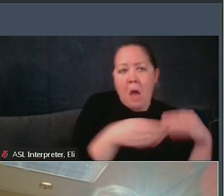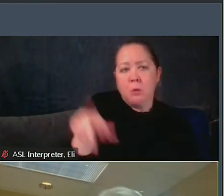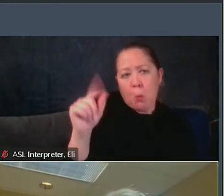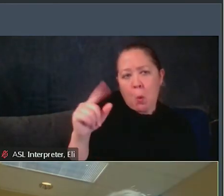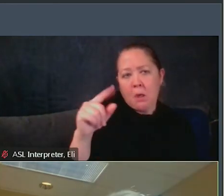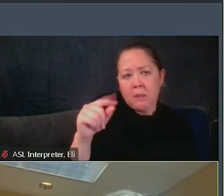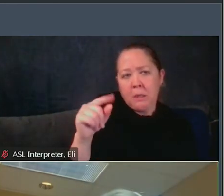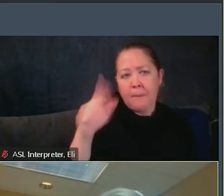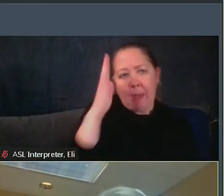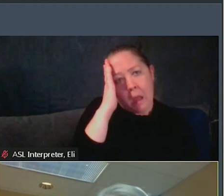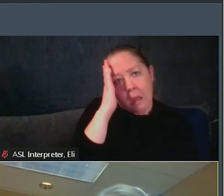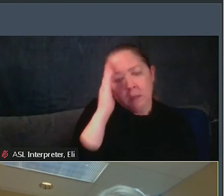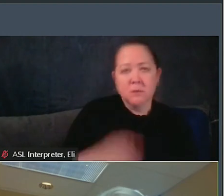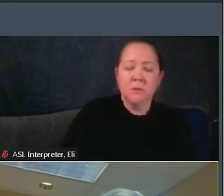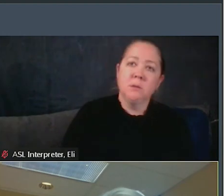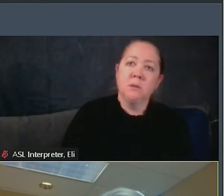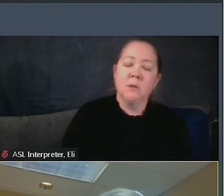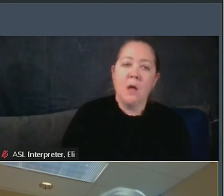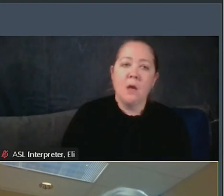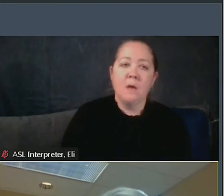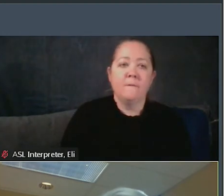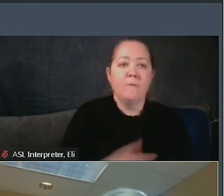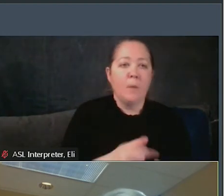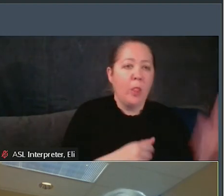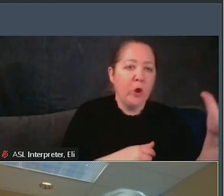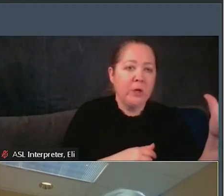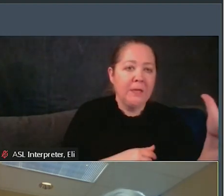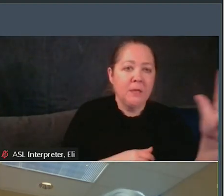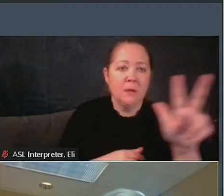What I see is a facility that is now 5,700 square feet.